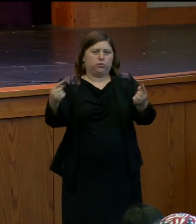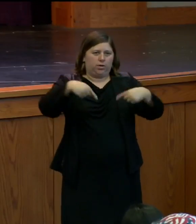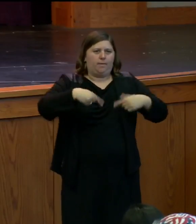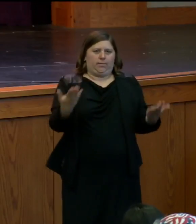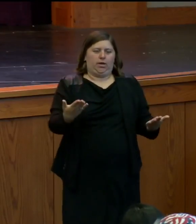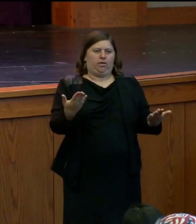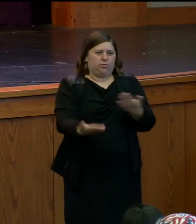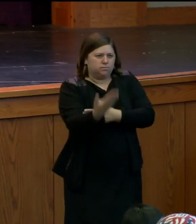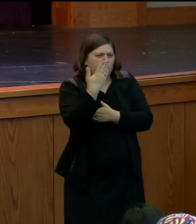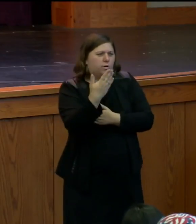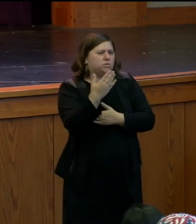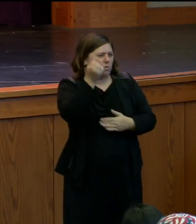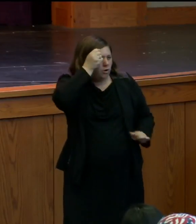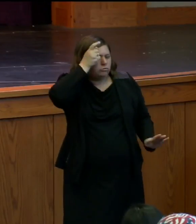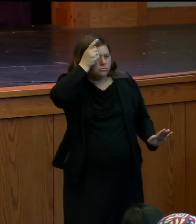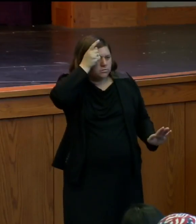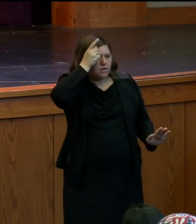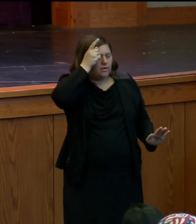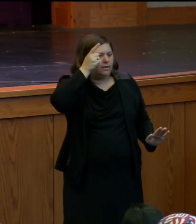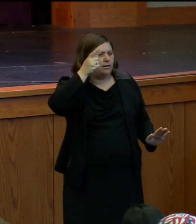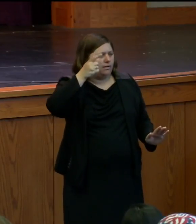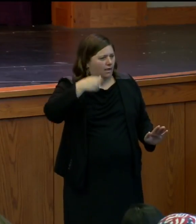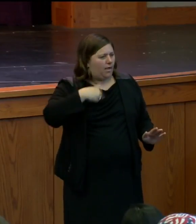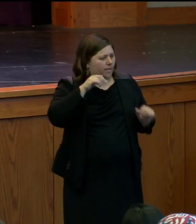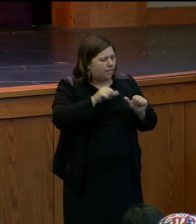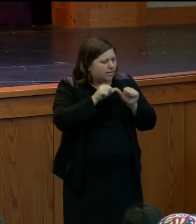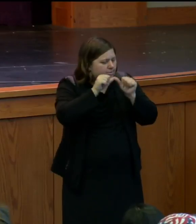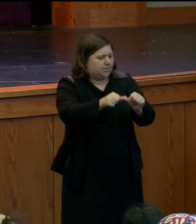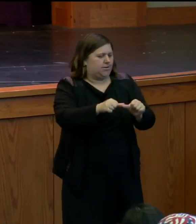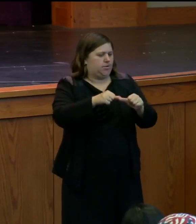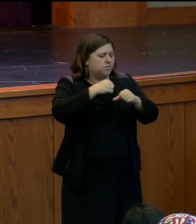MORNING SO UNDERSTAND I AM GOING TO CONTINUE TO FIGHT AND I'M